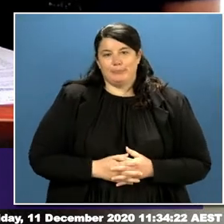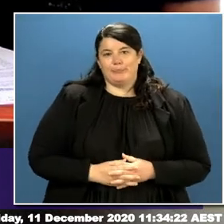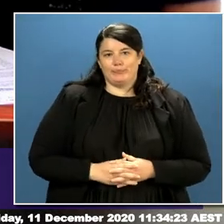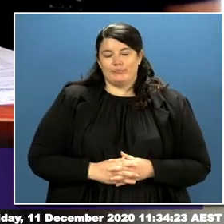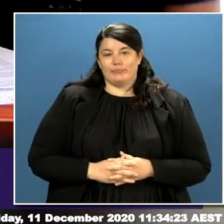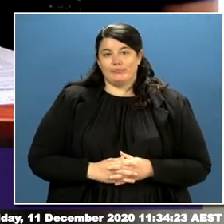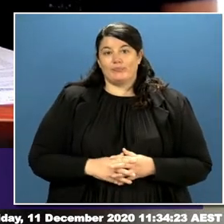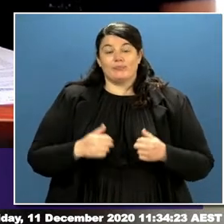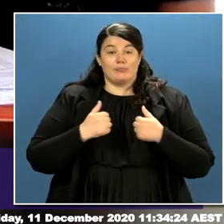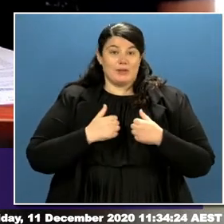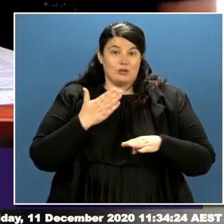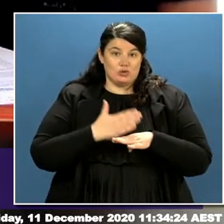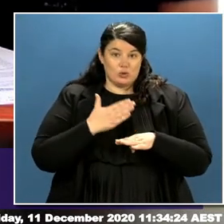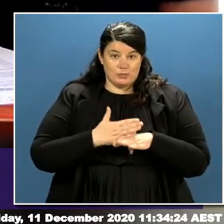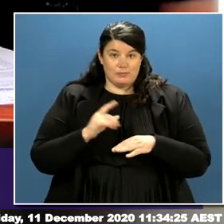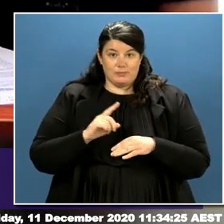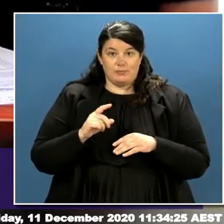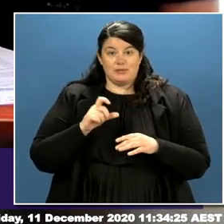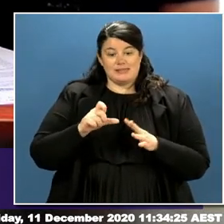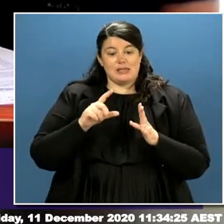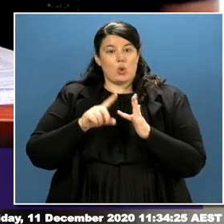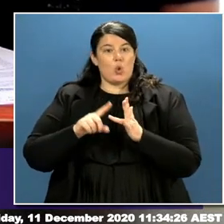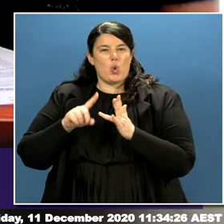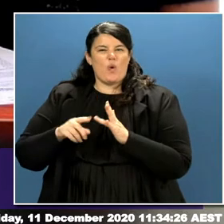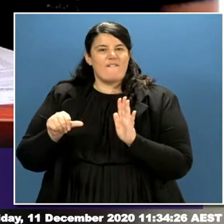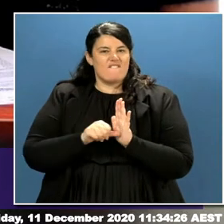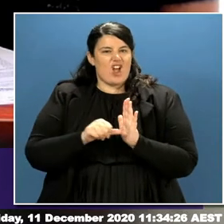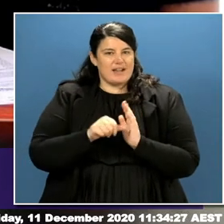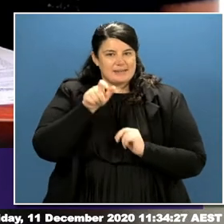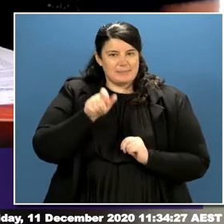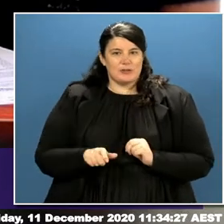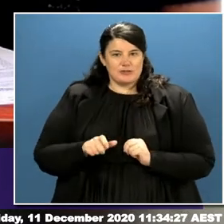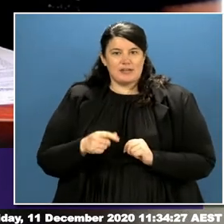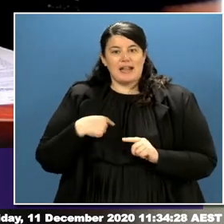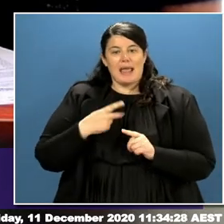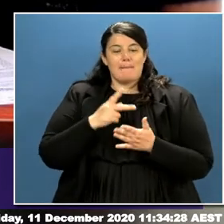So my role is I am the COO. I'm also a part-owner of the business.